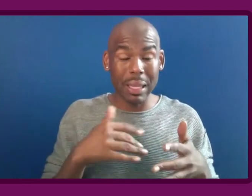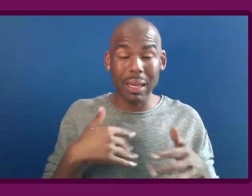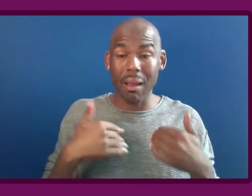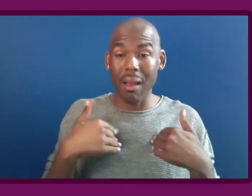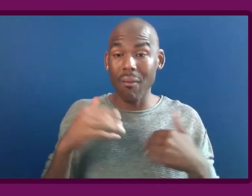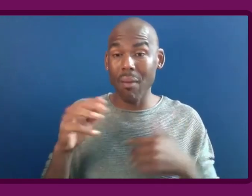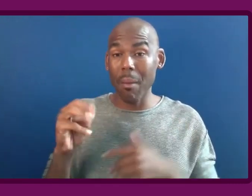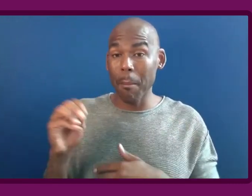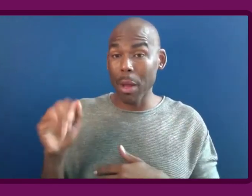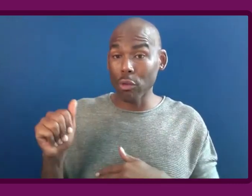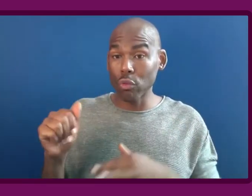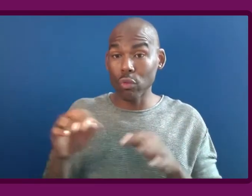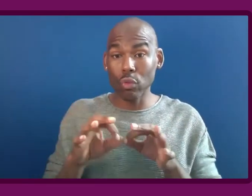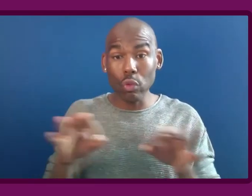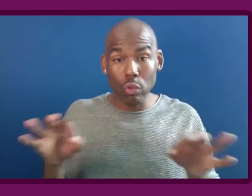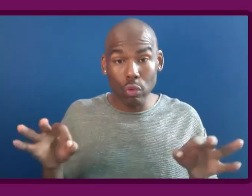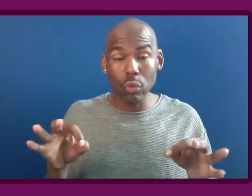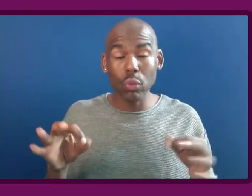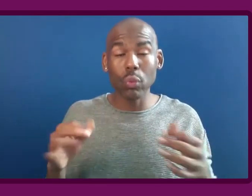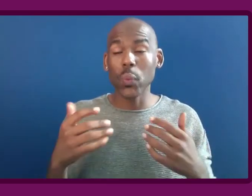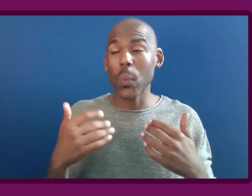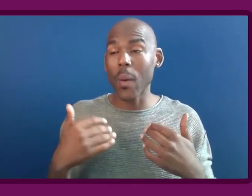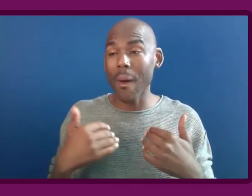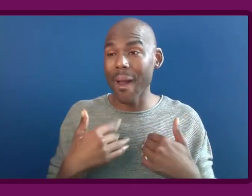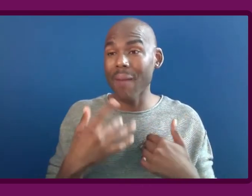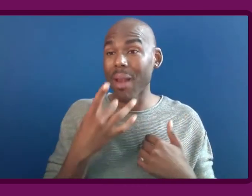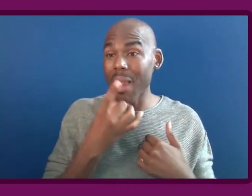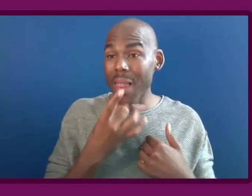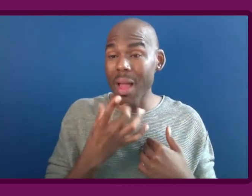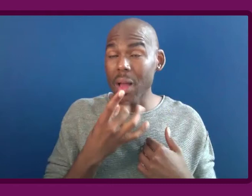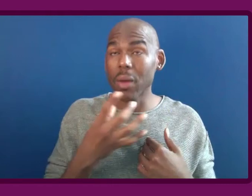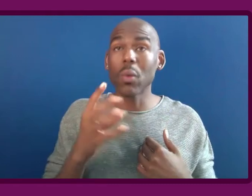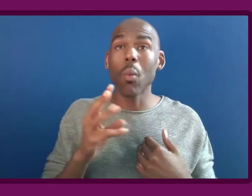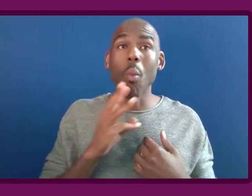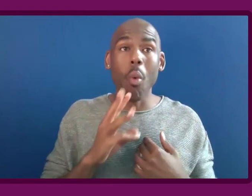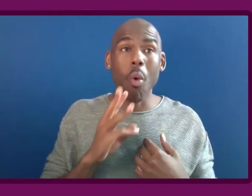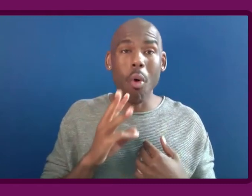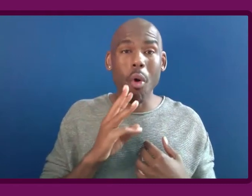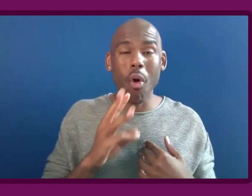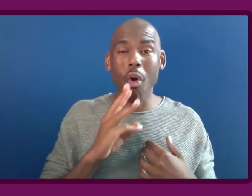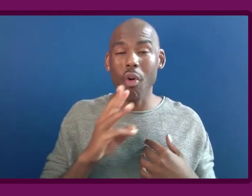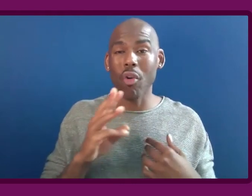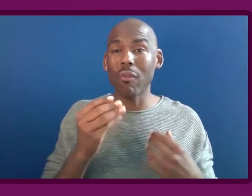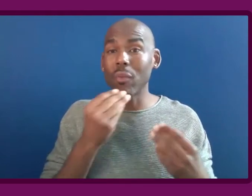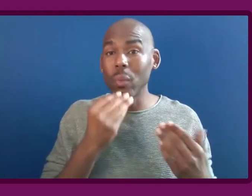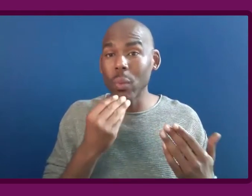For a long time, I felt, with my friends, I was the only one with a disability. Then when